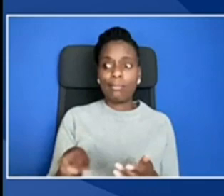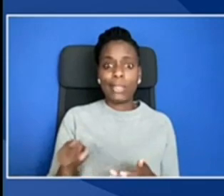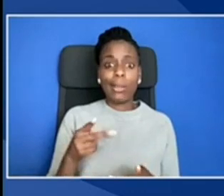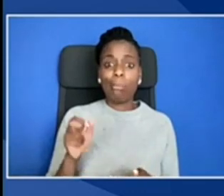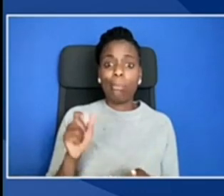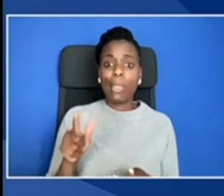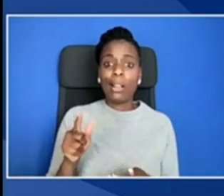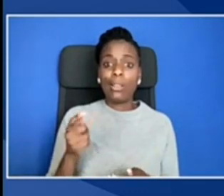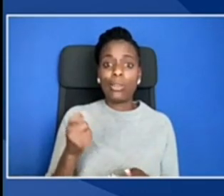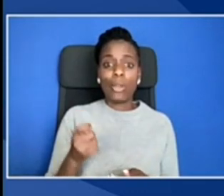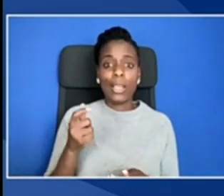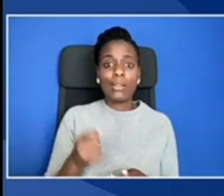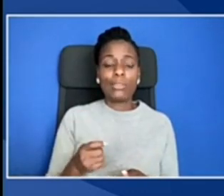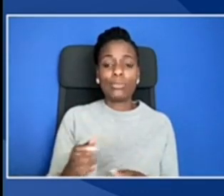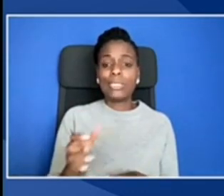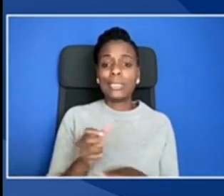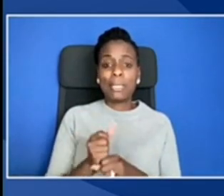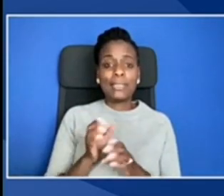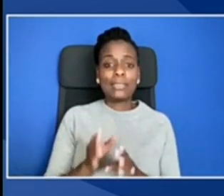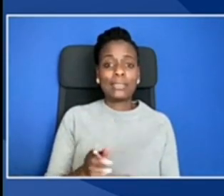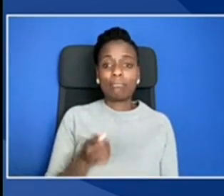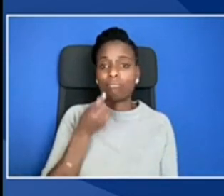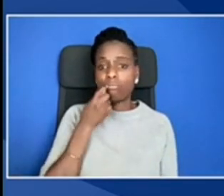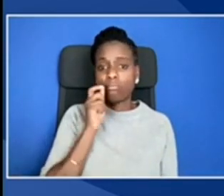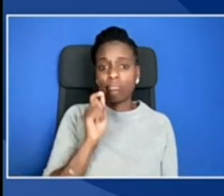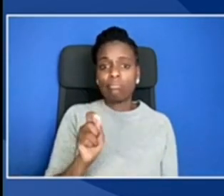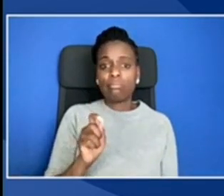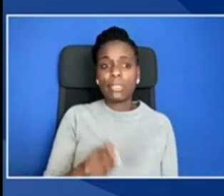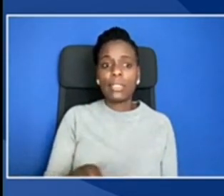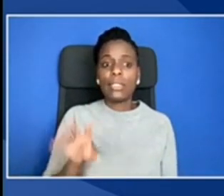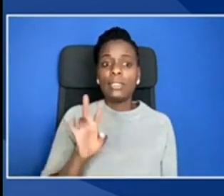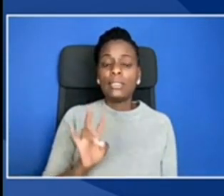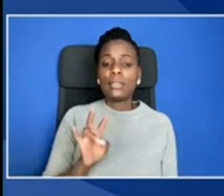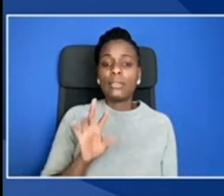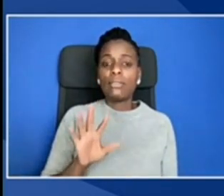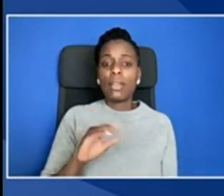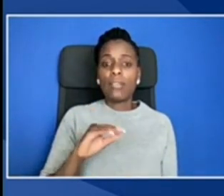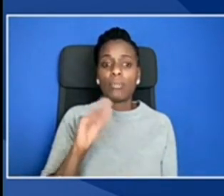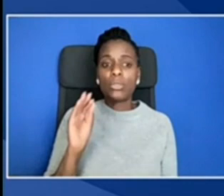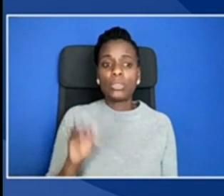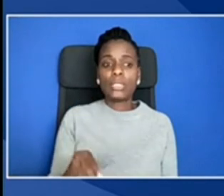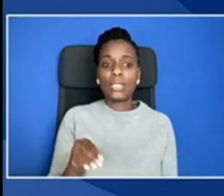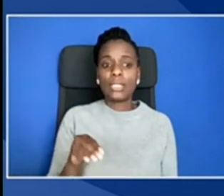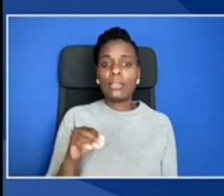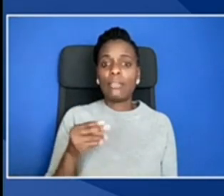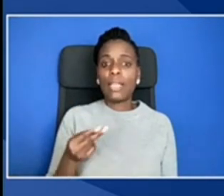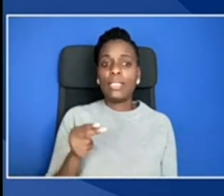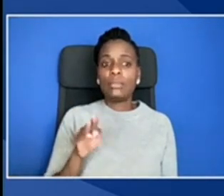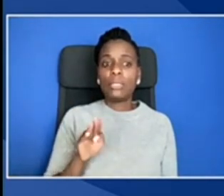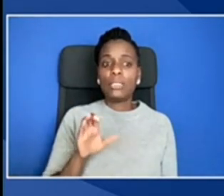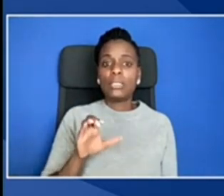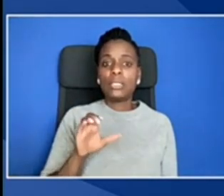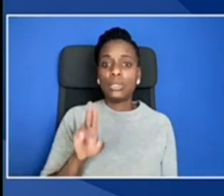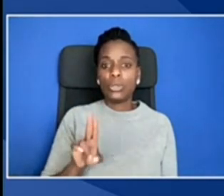You know, we know that 75% of HBCU graduates are Pell Grant recipients. I myself am a Pell Grant recipient.